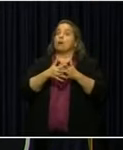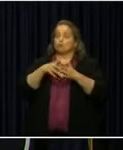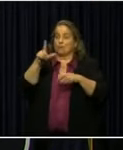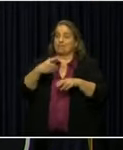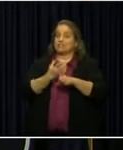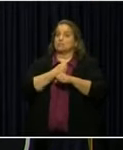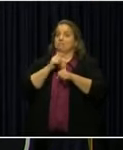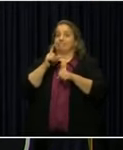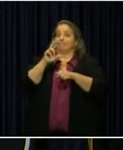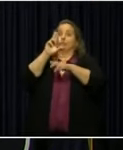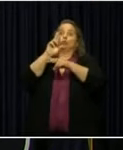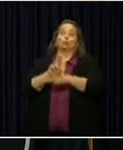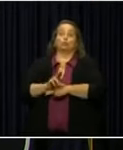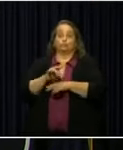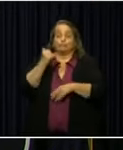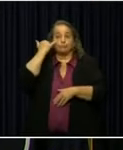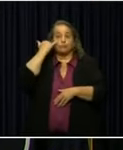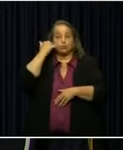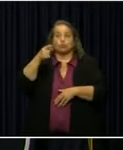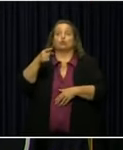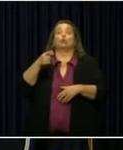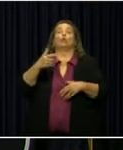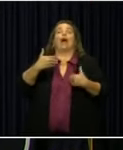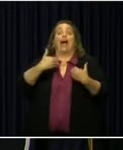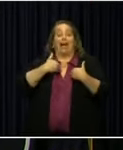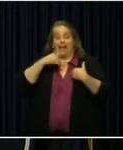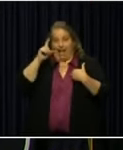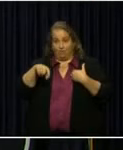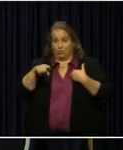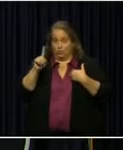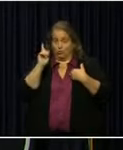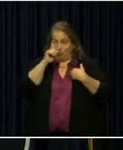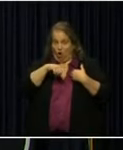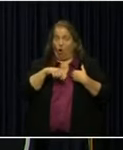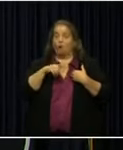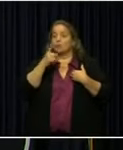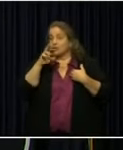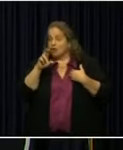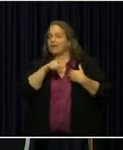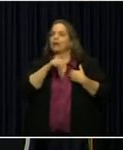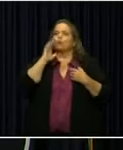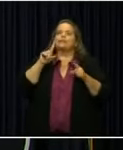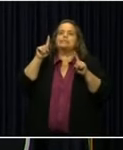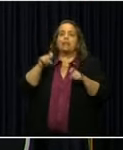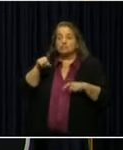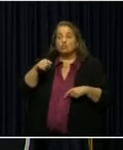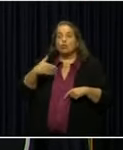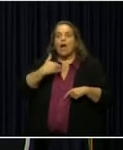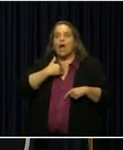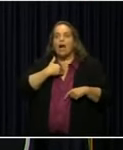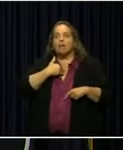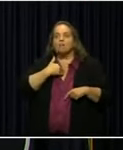LET ME JUST TALK ABOUT THIS ON A REGULAR BASIS ABOUT PERSONAL PROTECTIVE EQUIPMENT. AT THIS POINT IN TIME EVERY